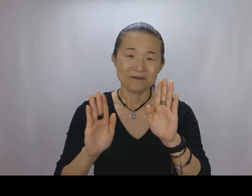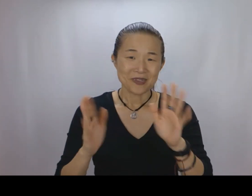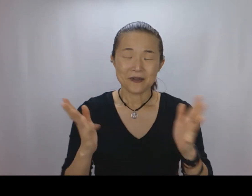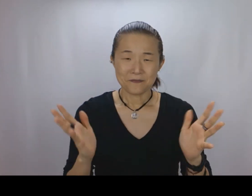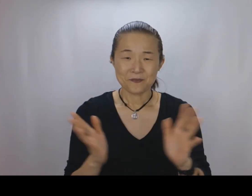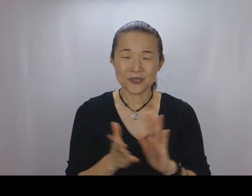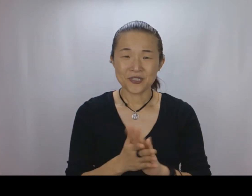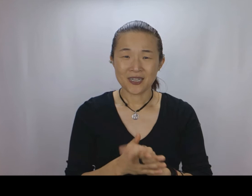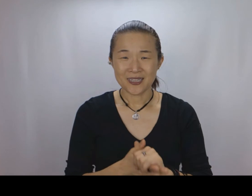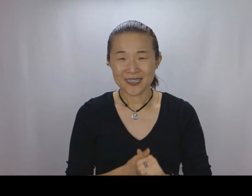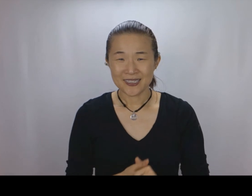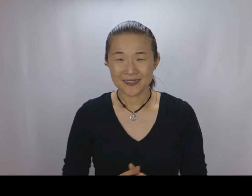but you got the idea.